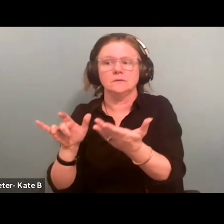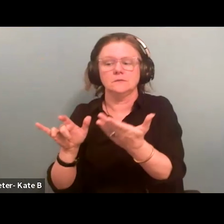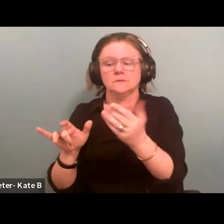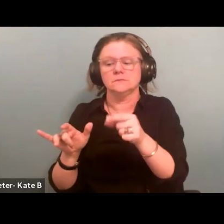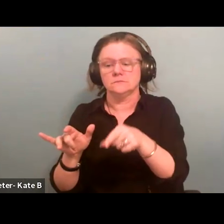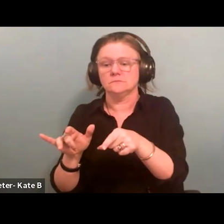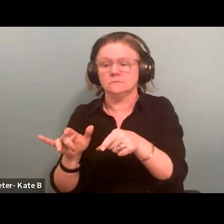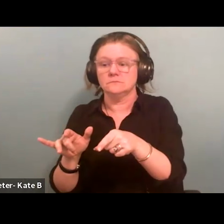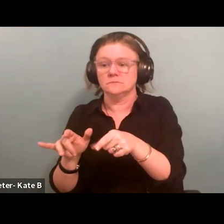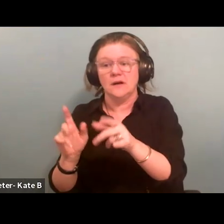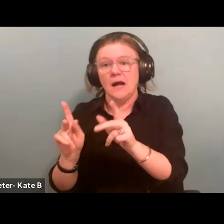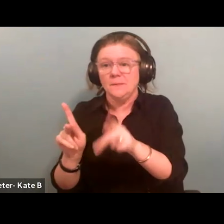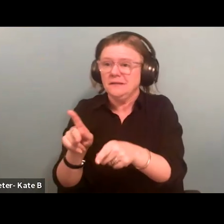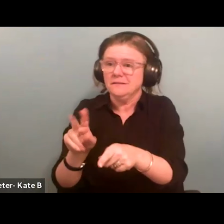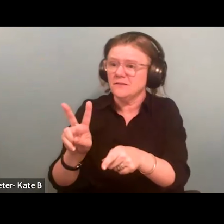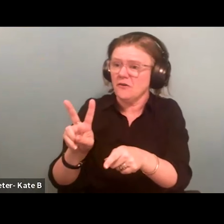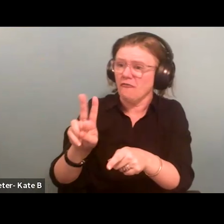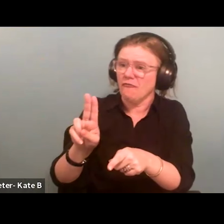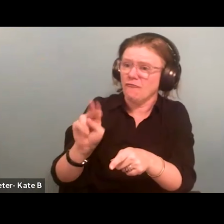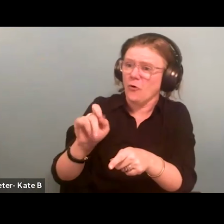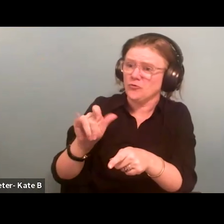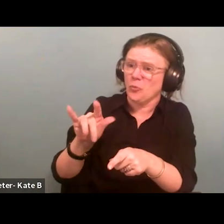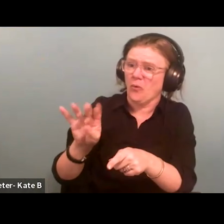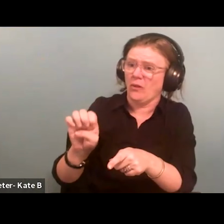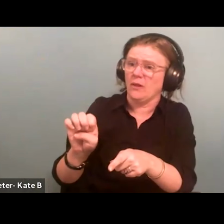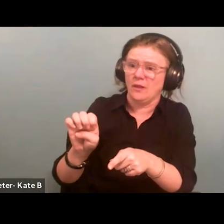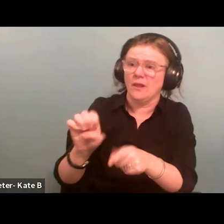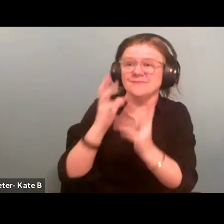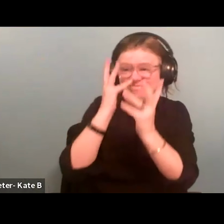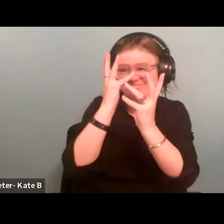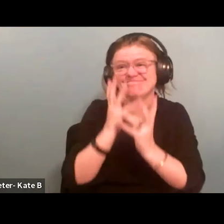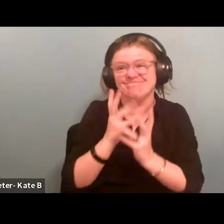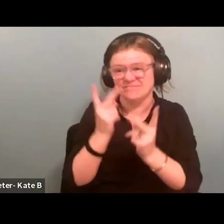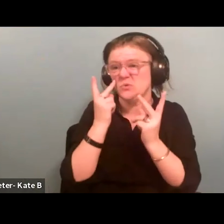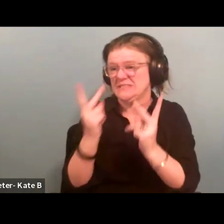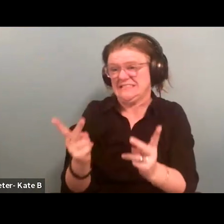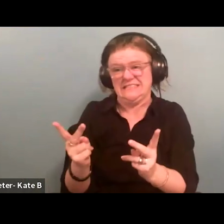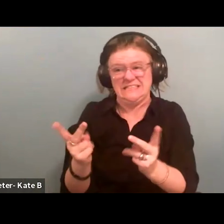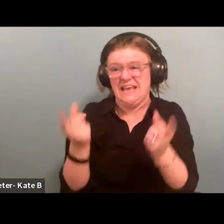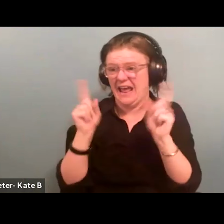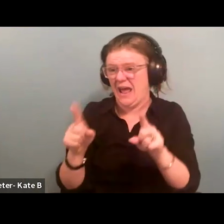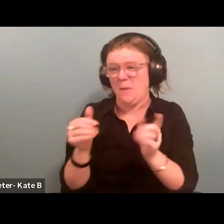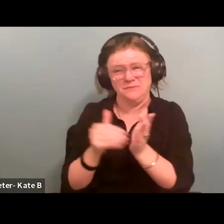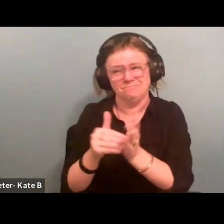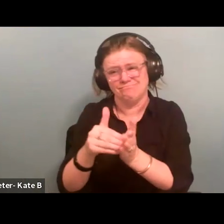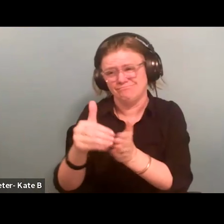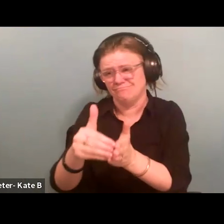of vulnerable older adults is, unfortunately, running rampant in our society.